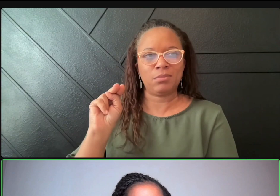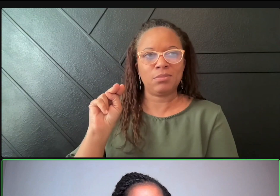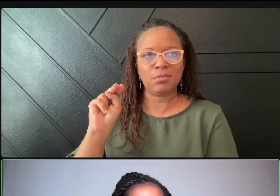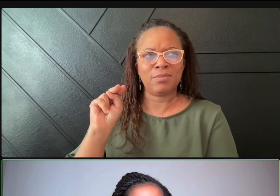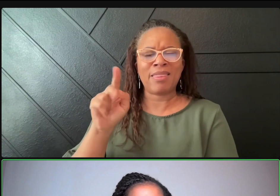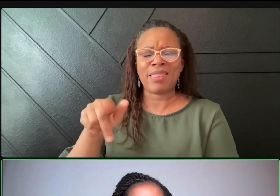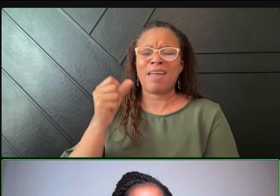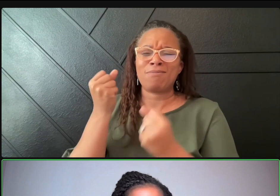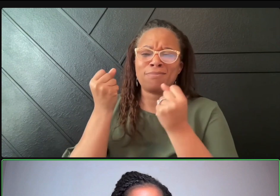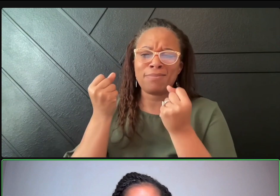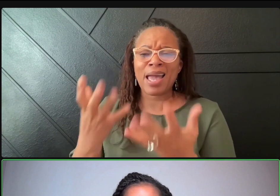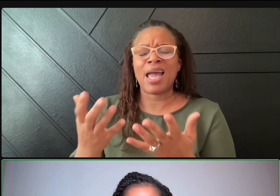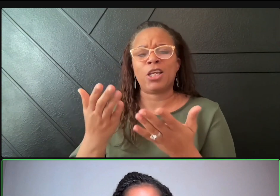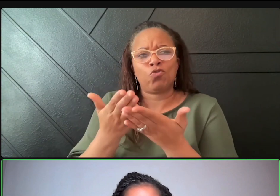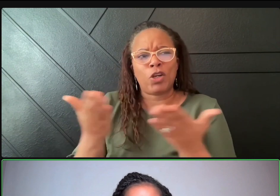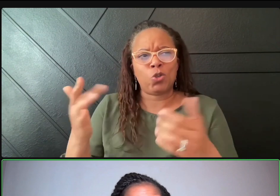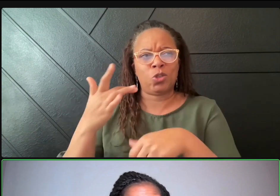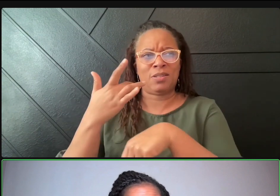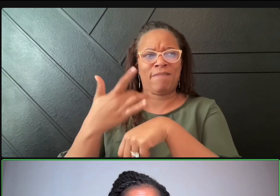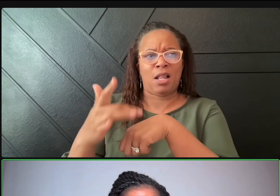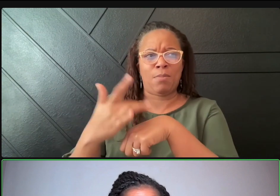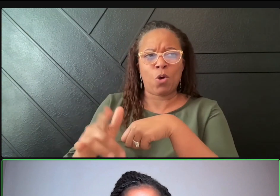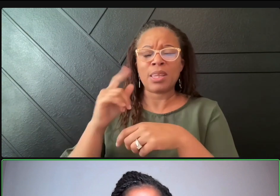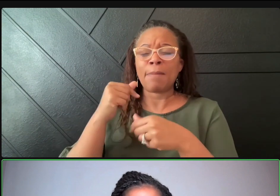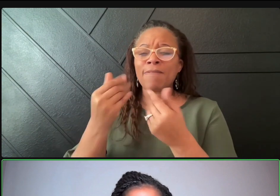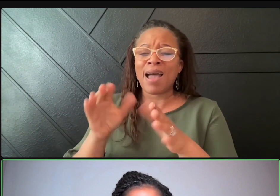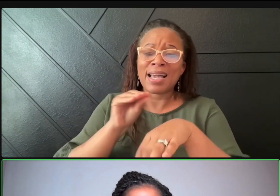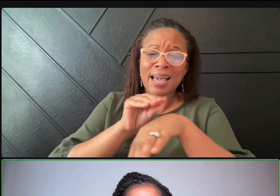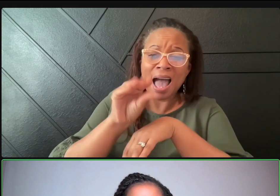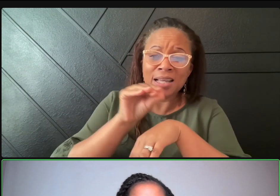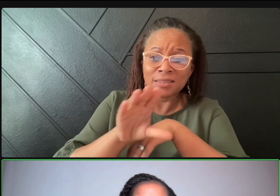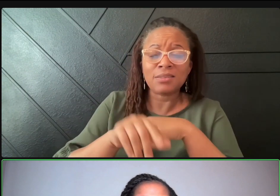called Job Accommodation Network, or JAN, J-A-N.